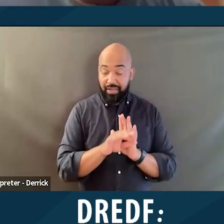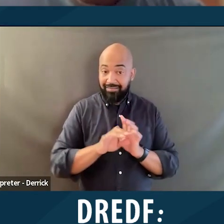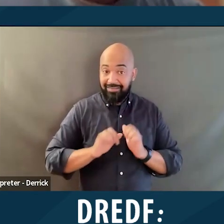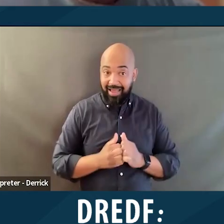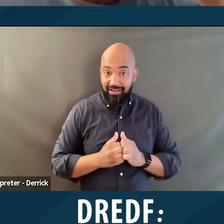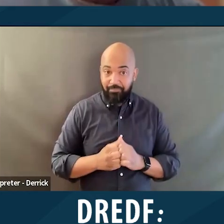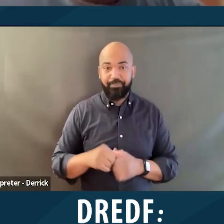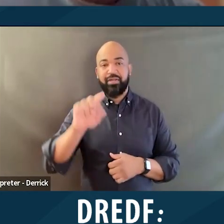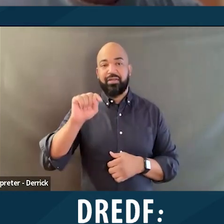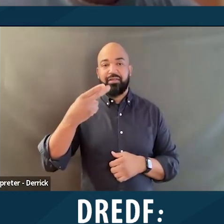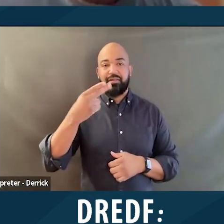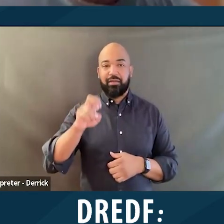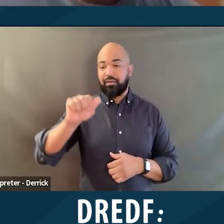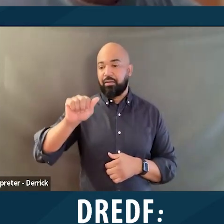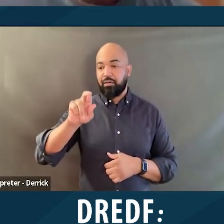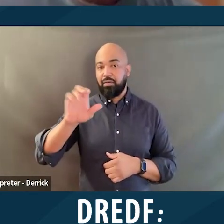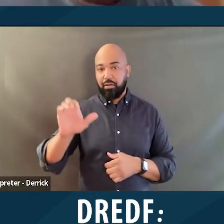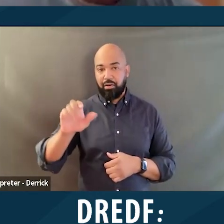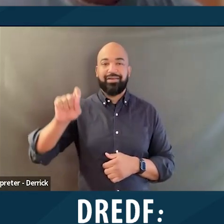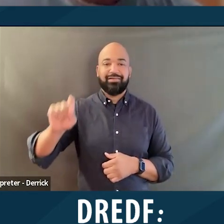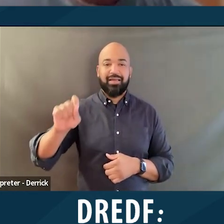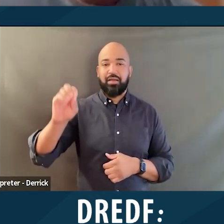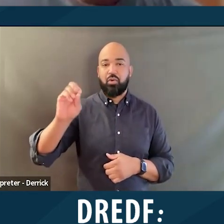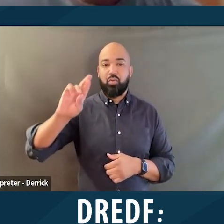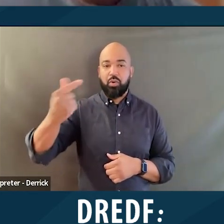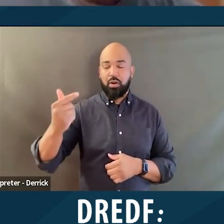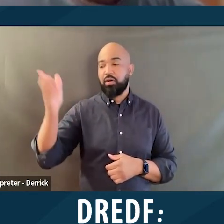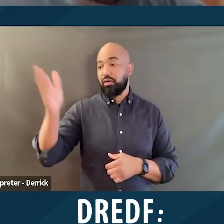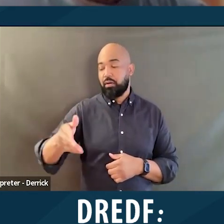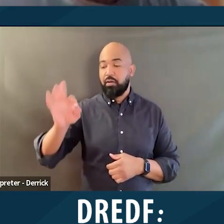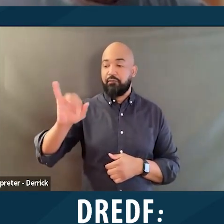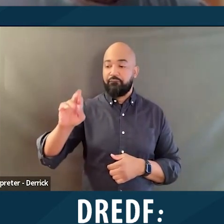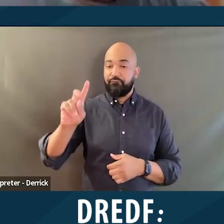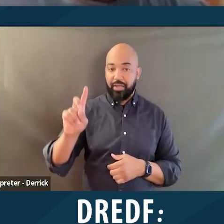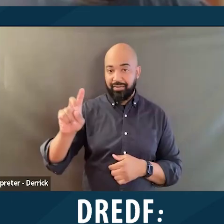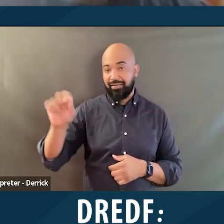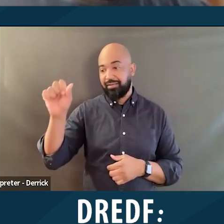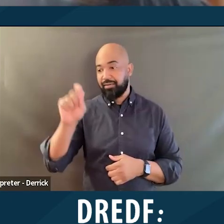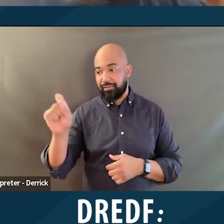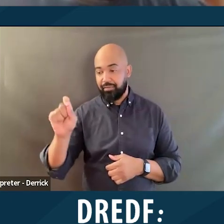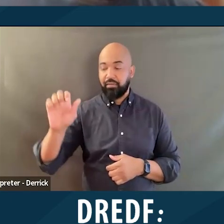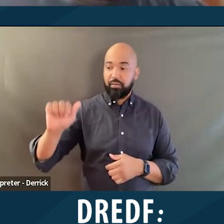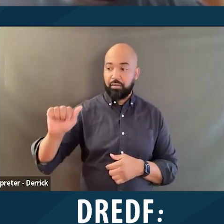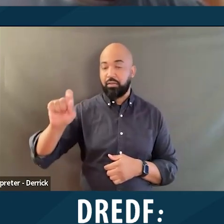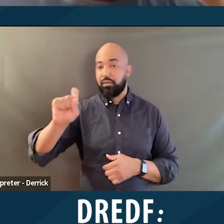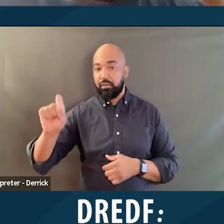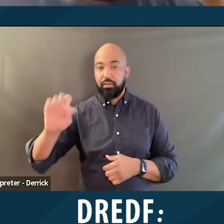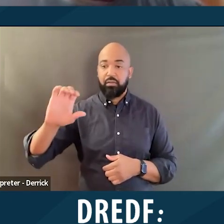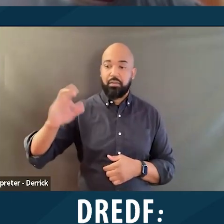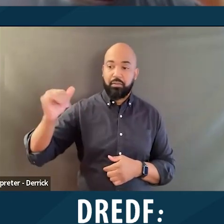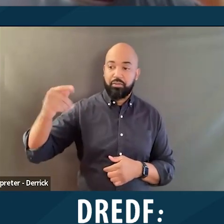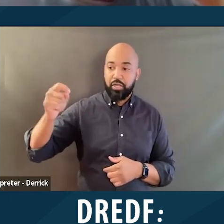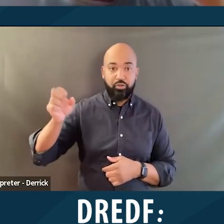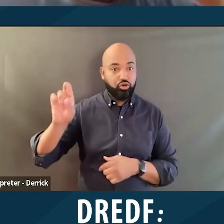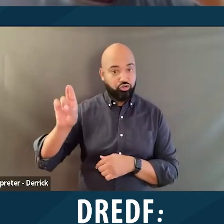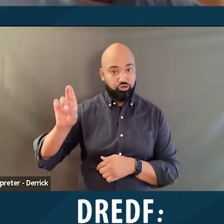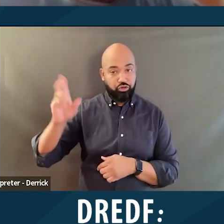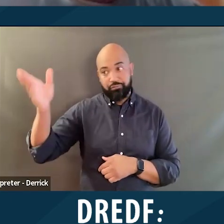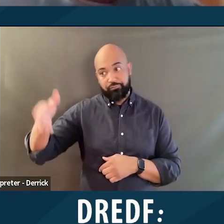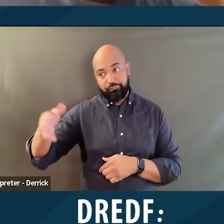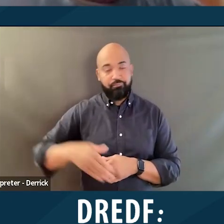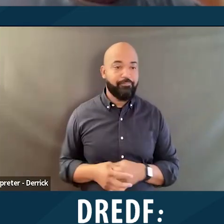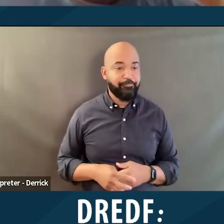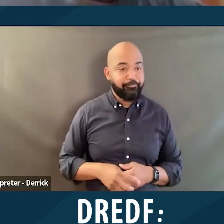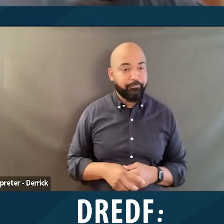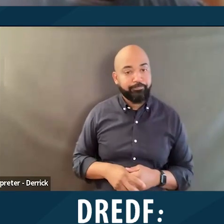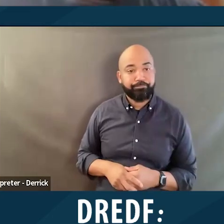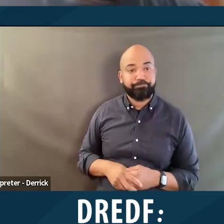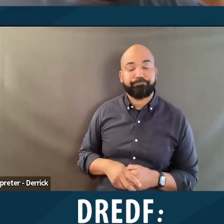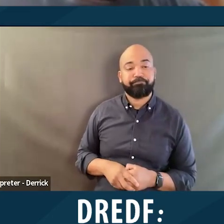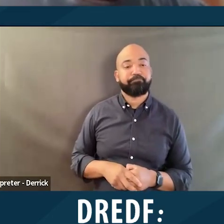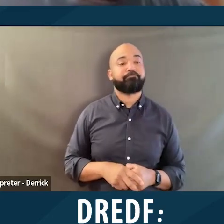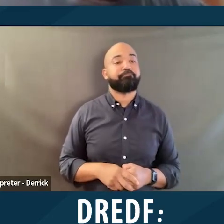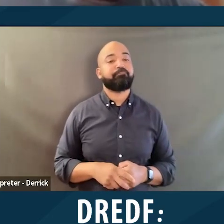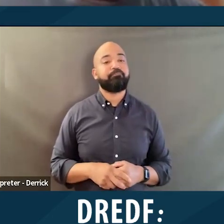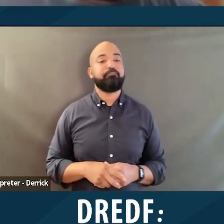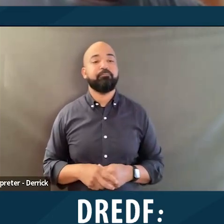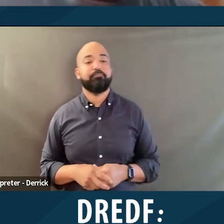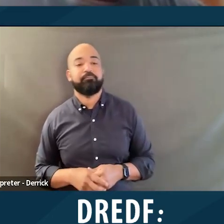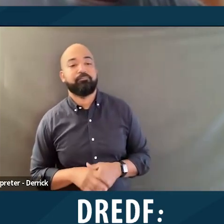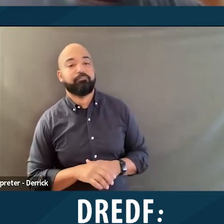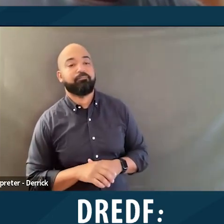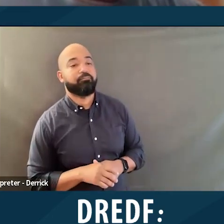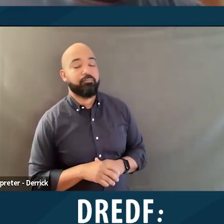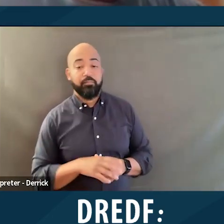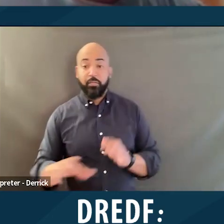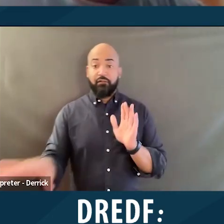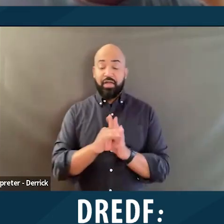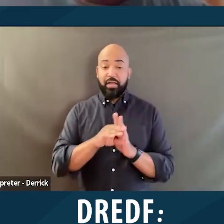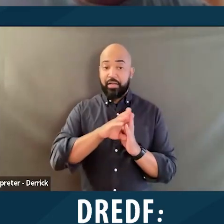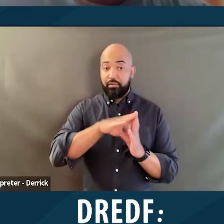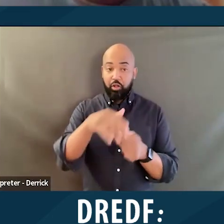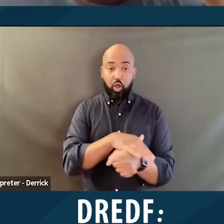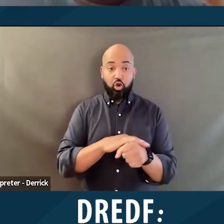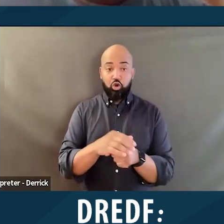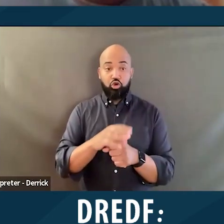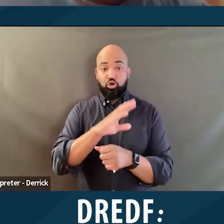theArc.org/find‑a‑chapter/. Find your local Center for Independent Living or statewide